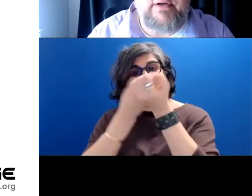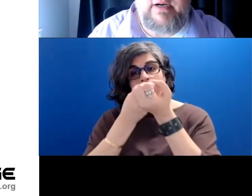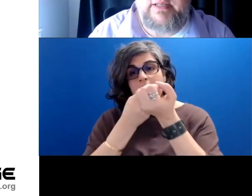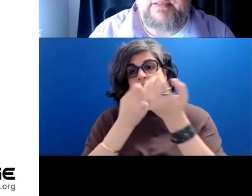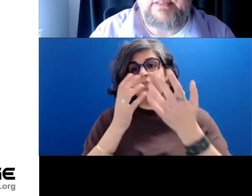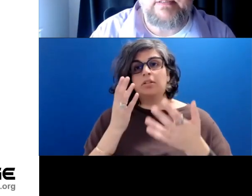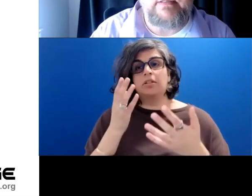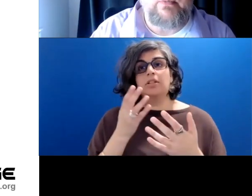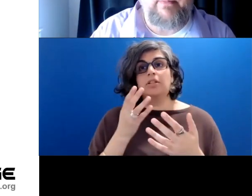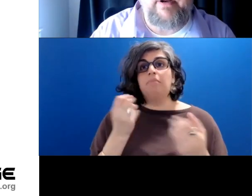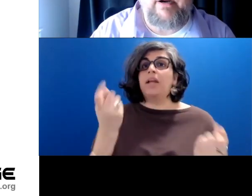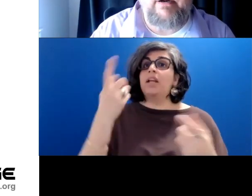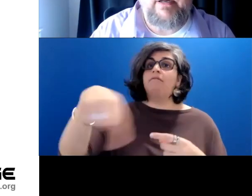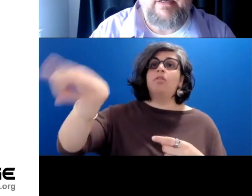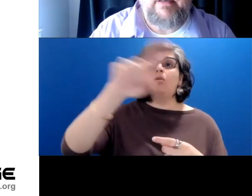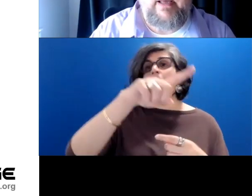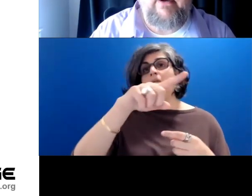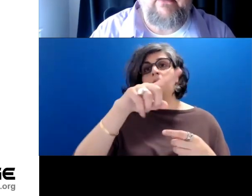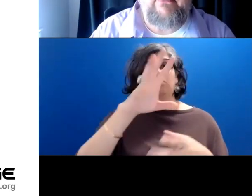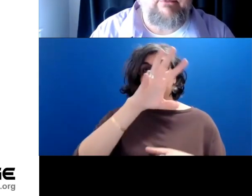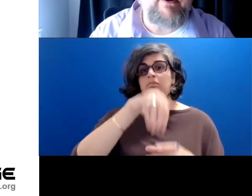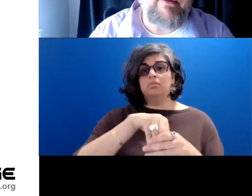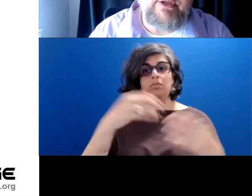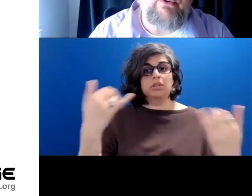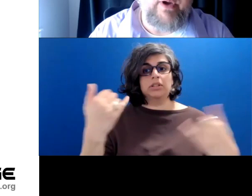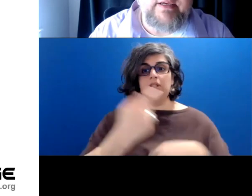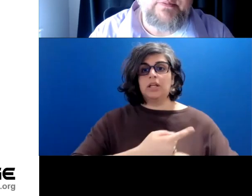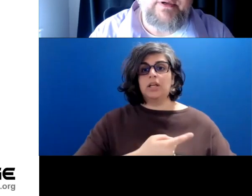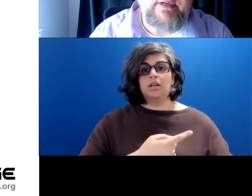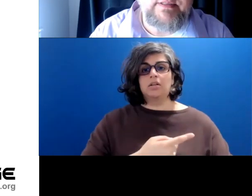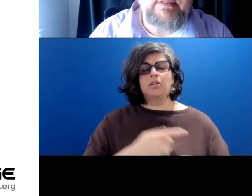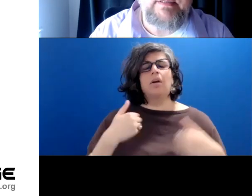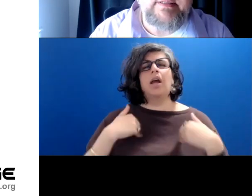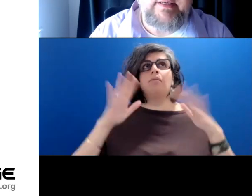that are on this webinar have really great experiences